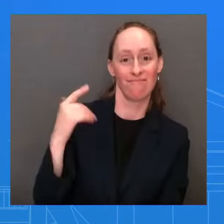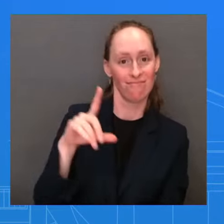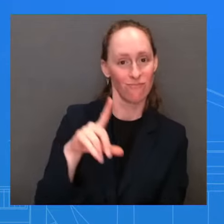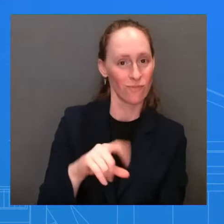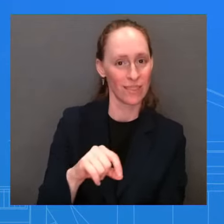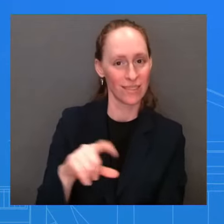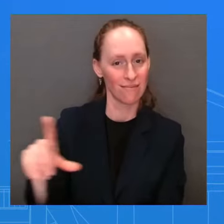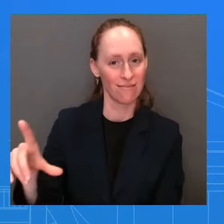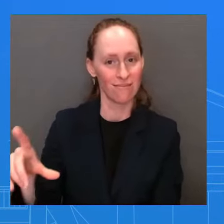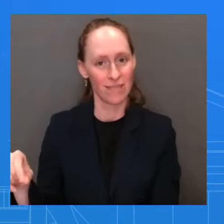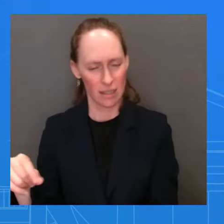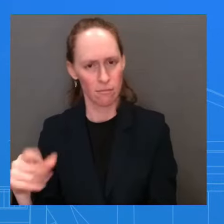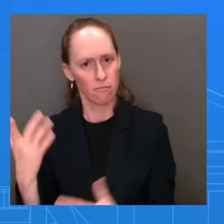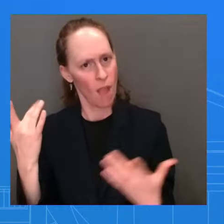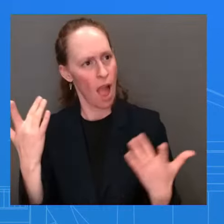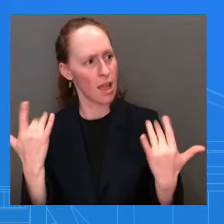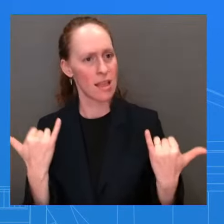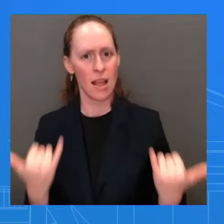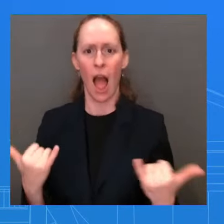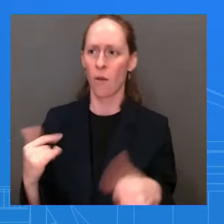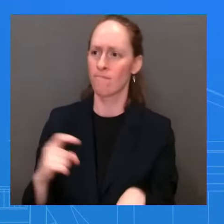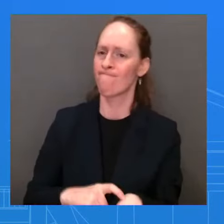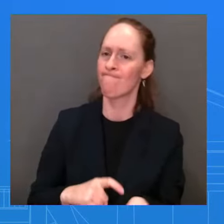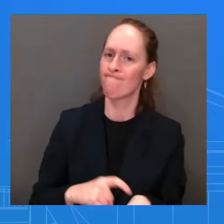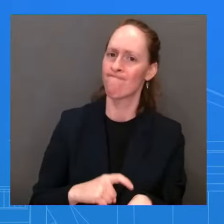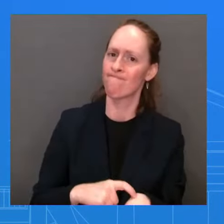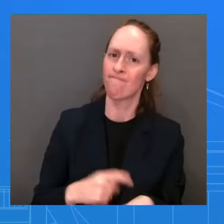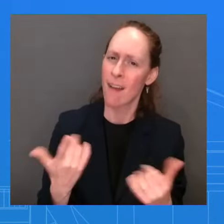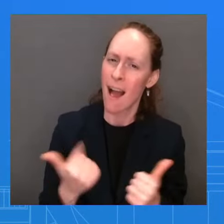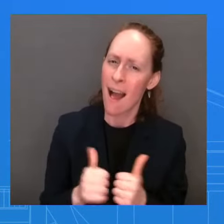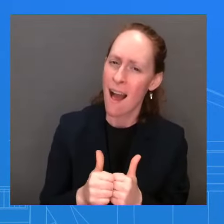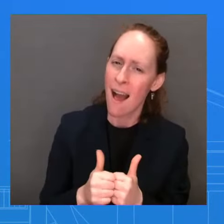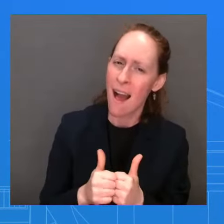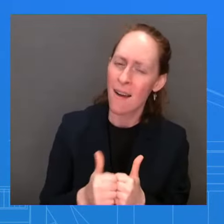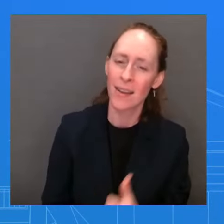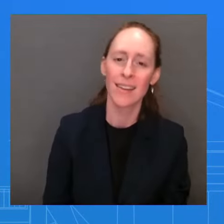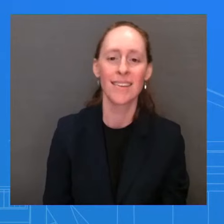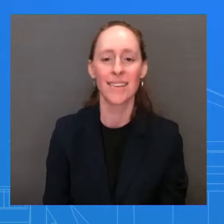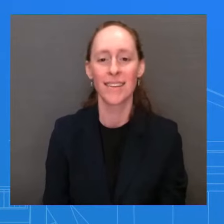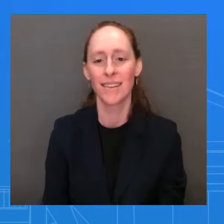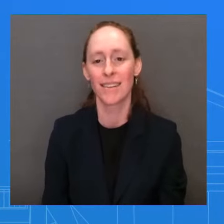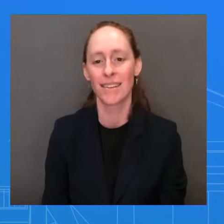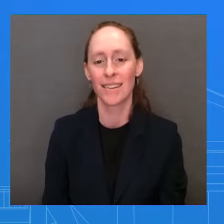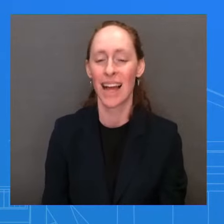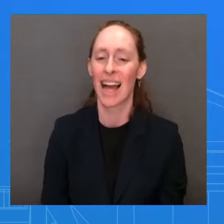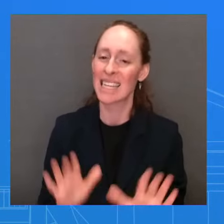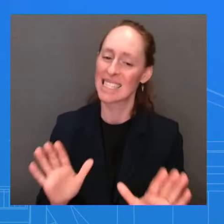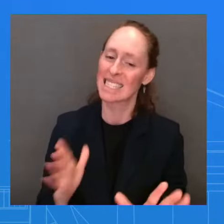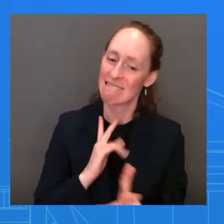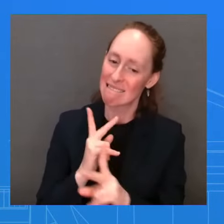that tipped the scale here? Ms. Jean-Pierre: So, again, going to be very careful here. 2024 election. I actually don't have anything to share,